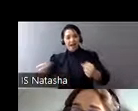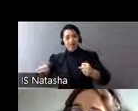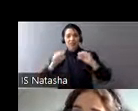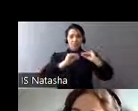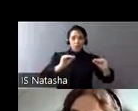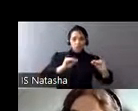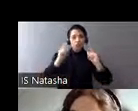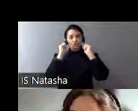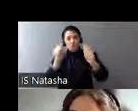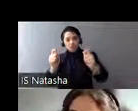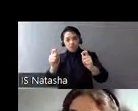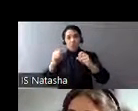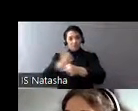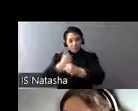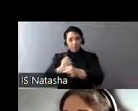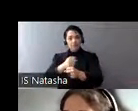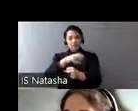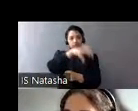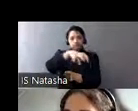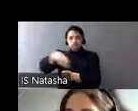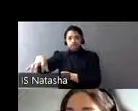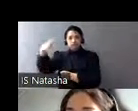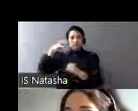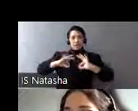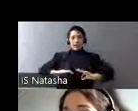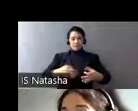employment, a lot of times are not being published.